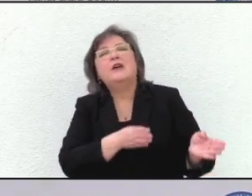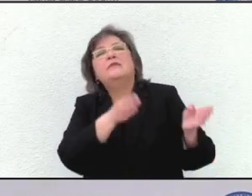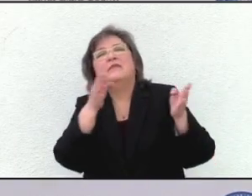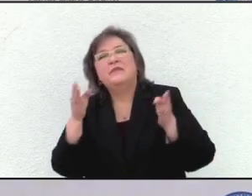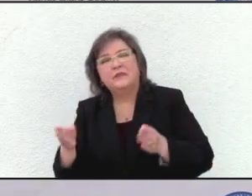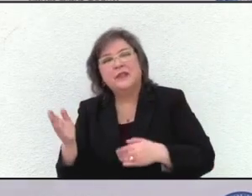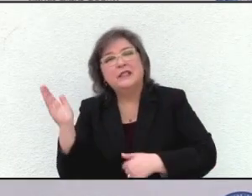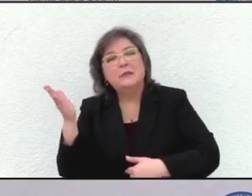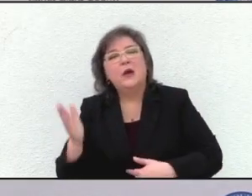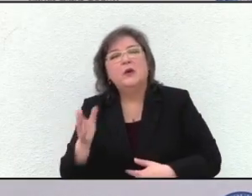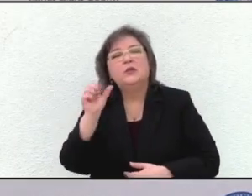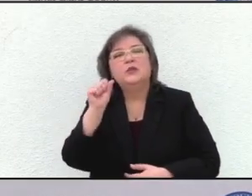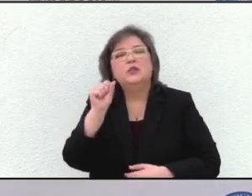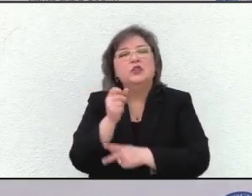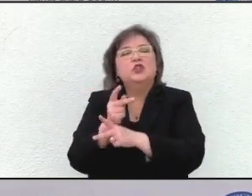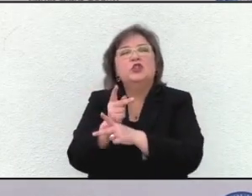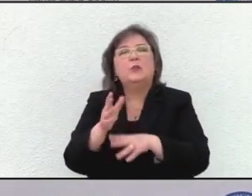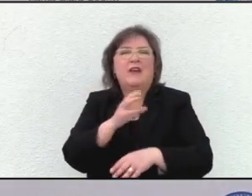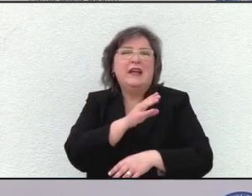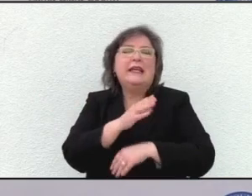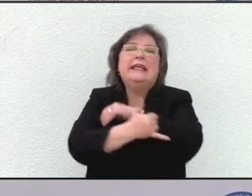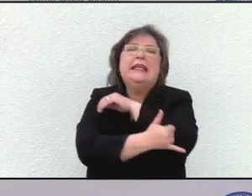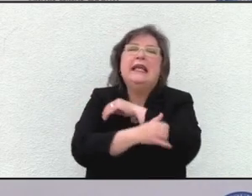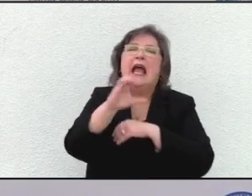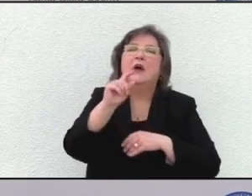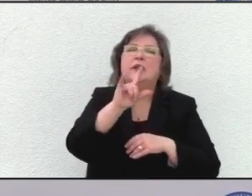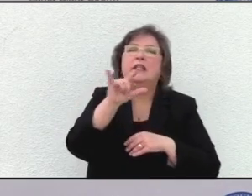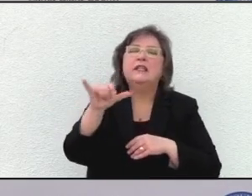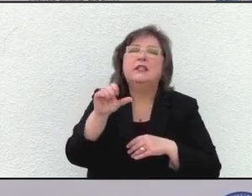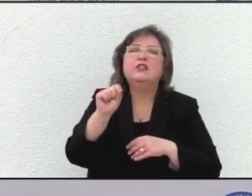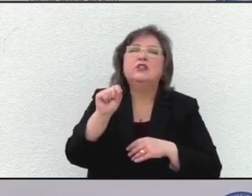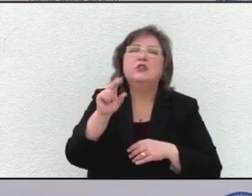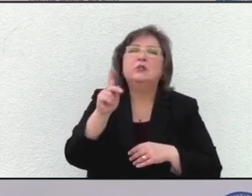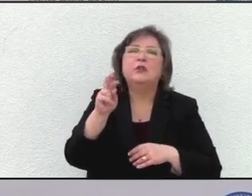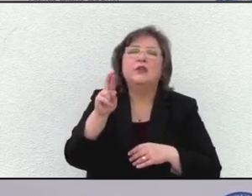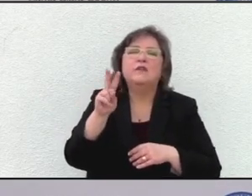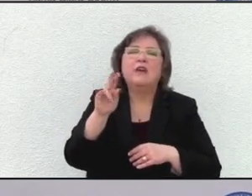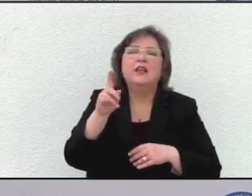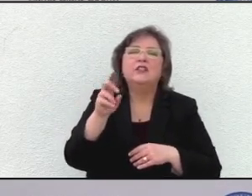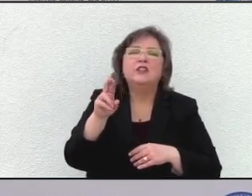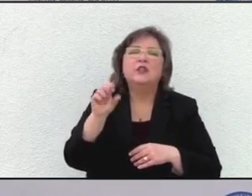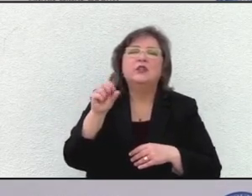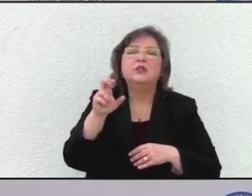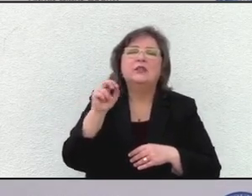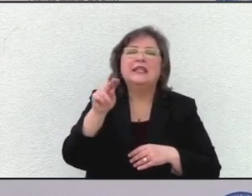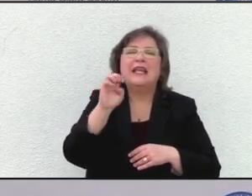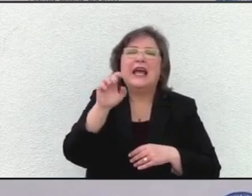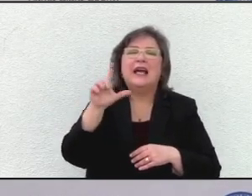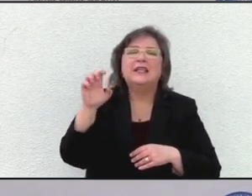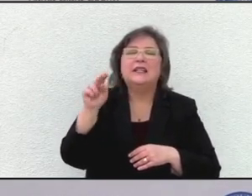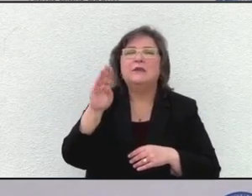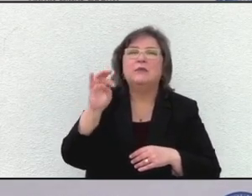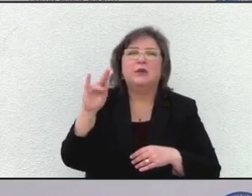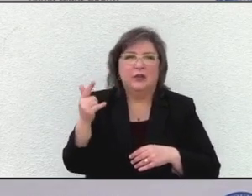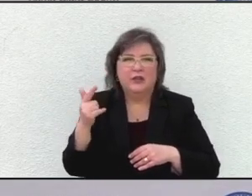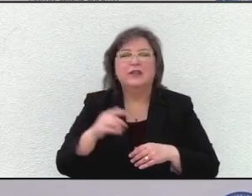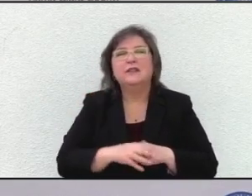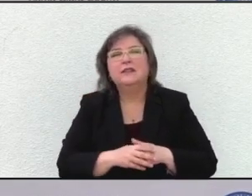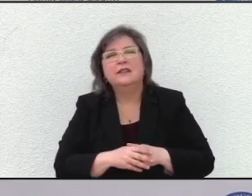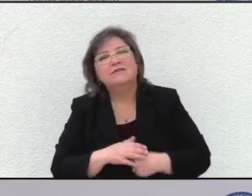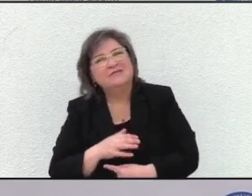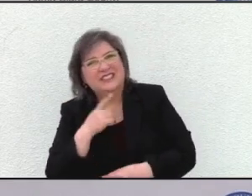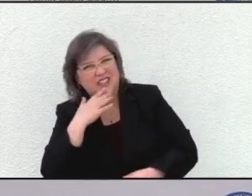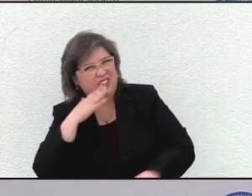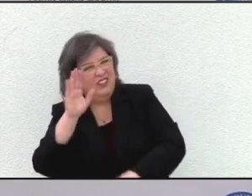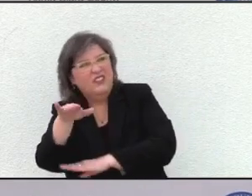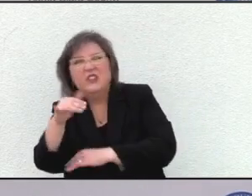Supervisor Susan Ellenberg: Good afternoon. Today feels like a beautiful spring day, though